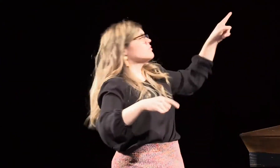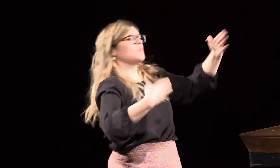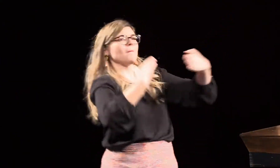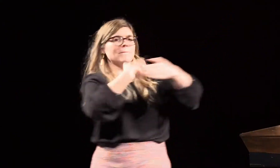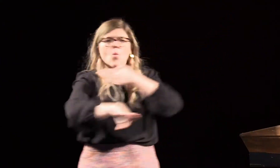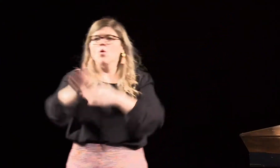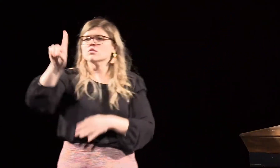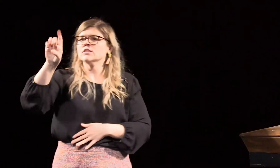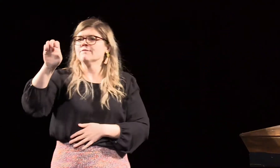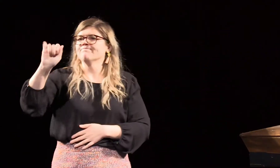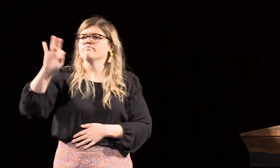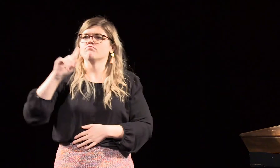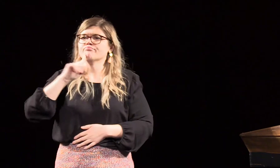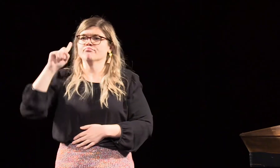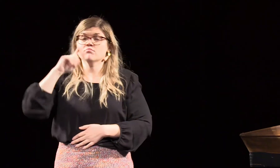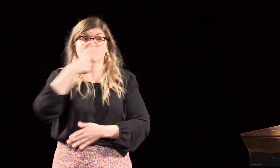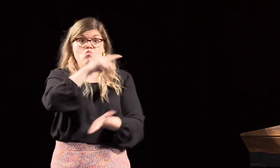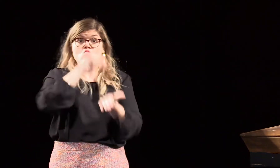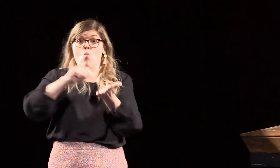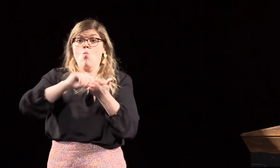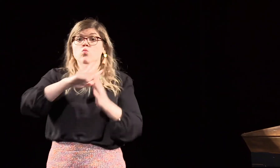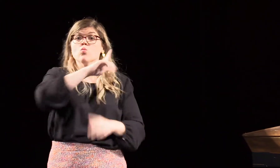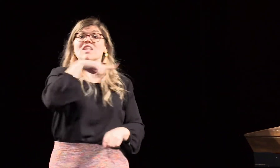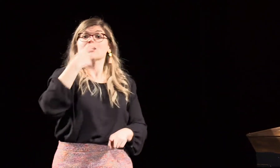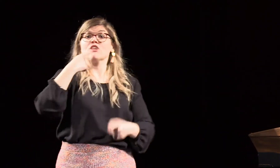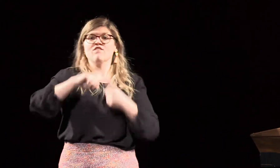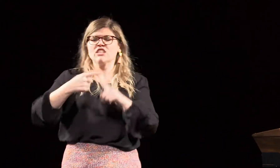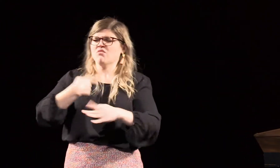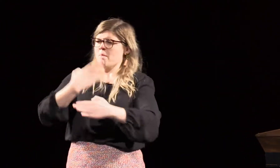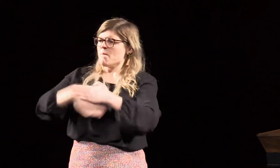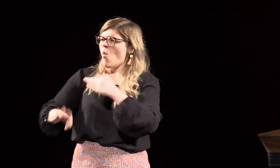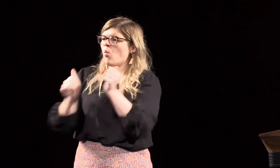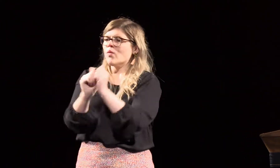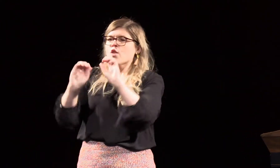So he painted this of his 4 grandchildren.